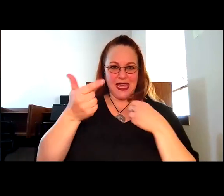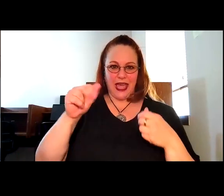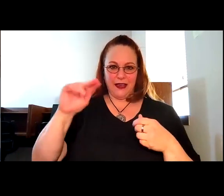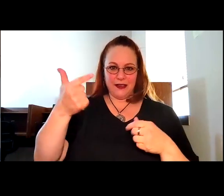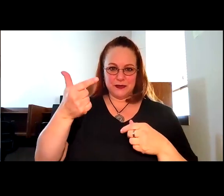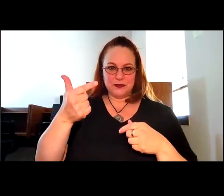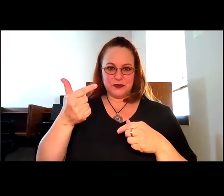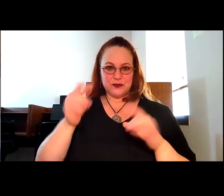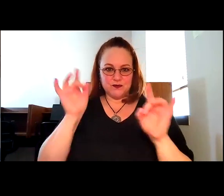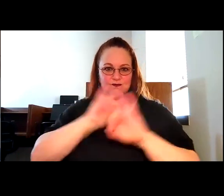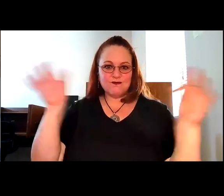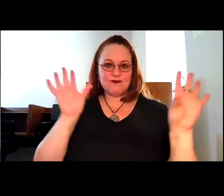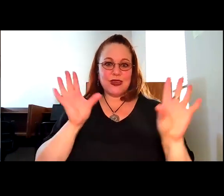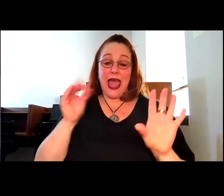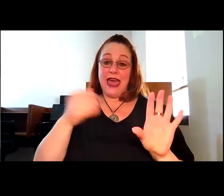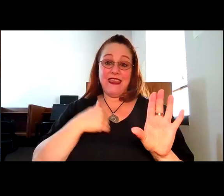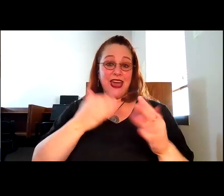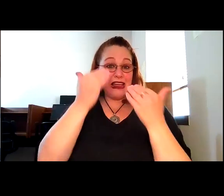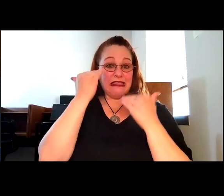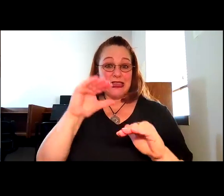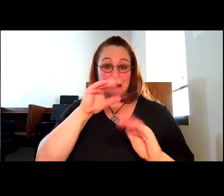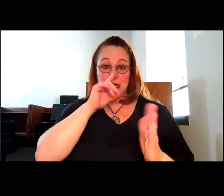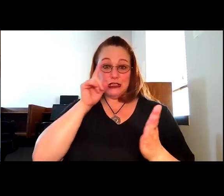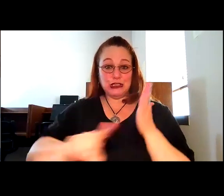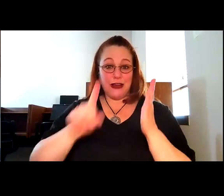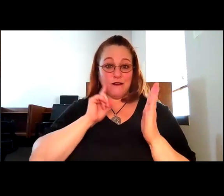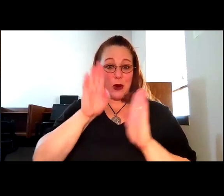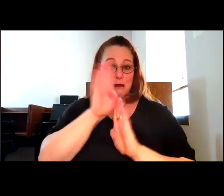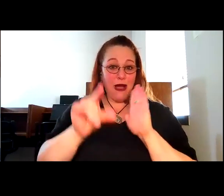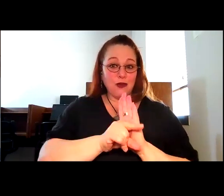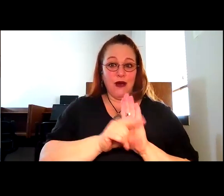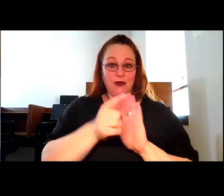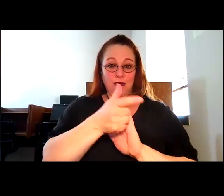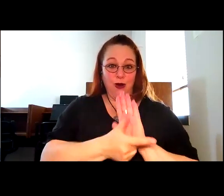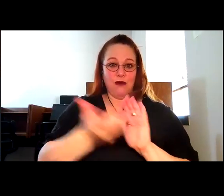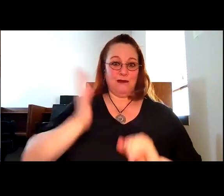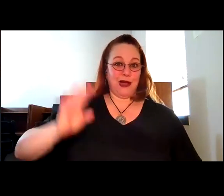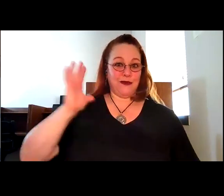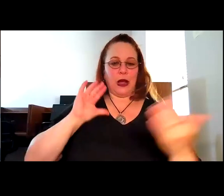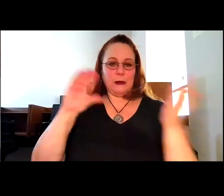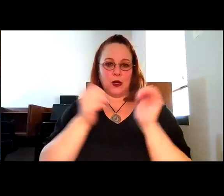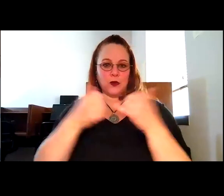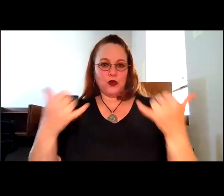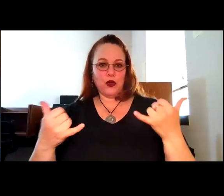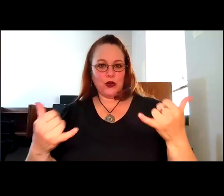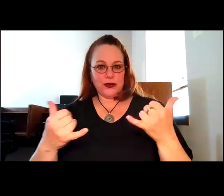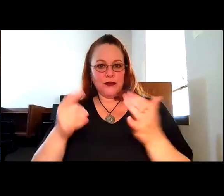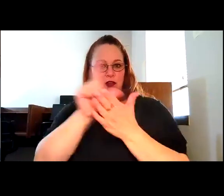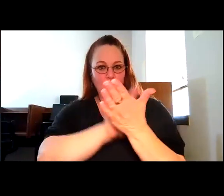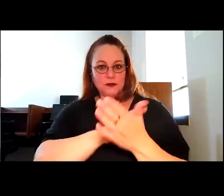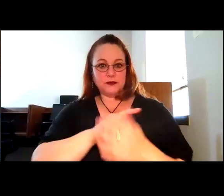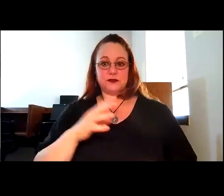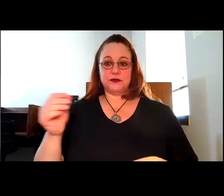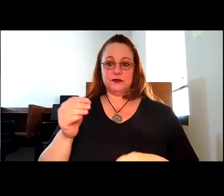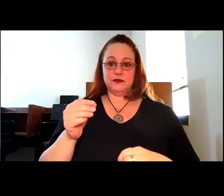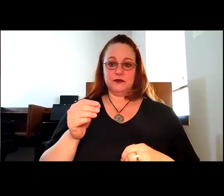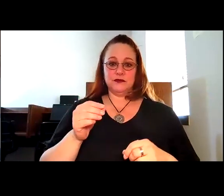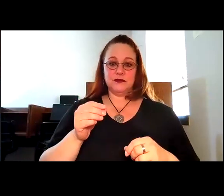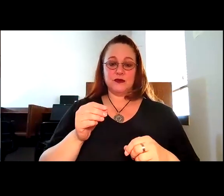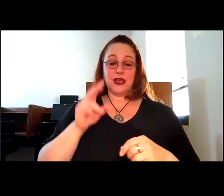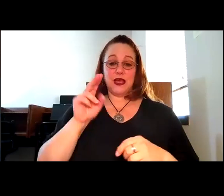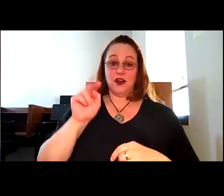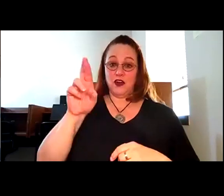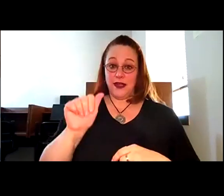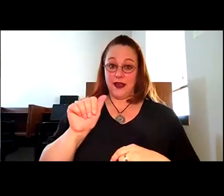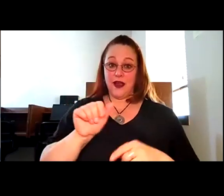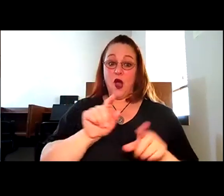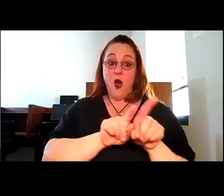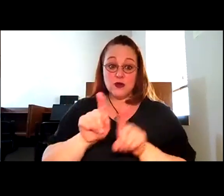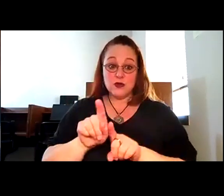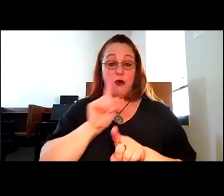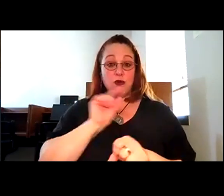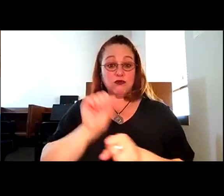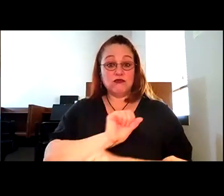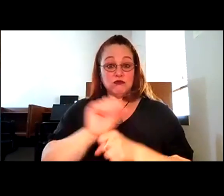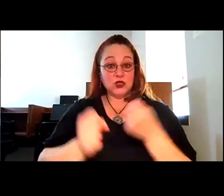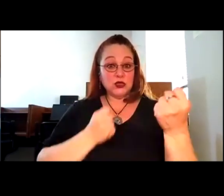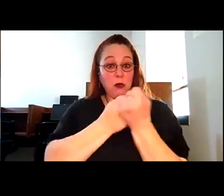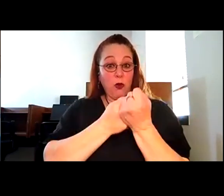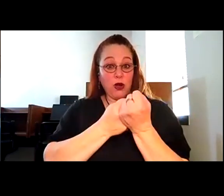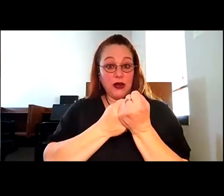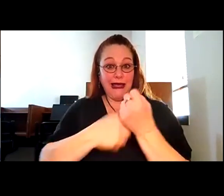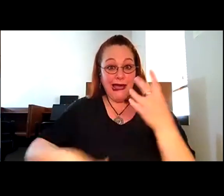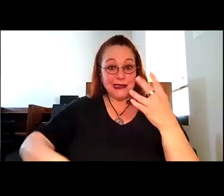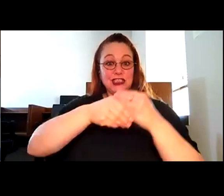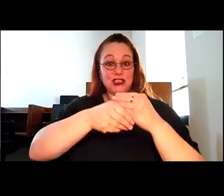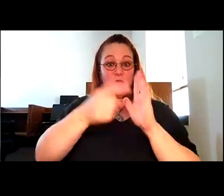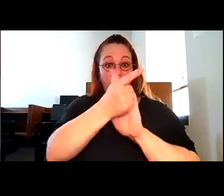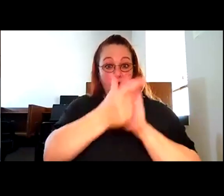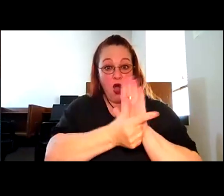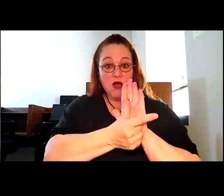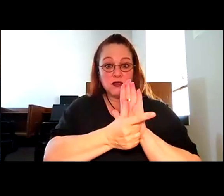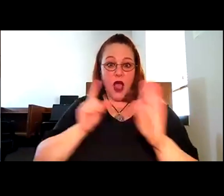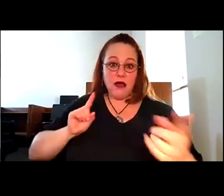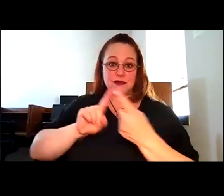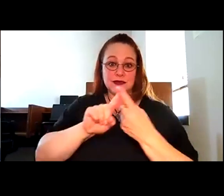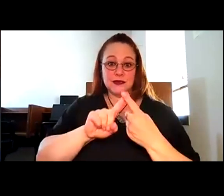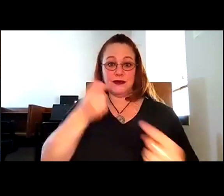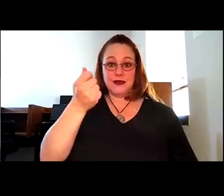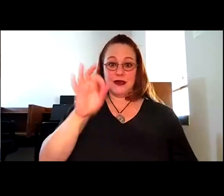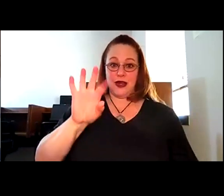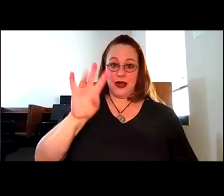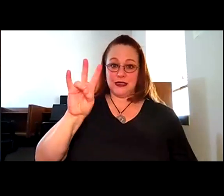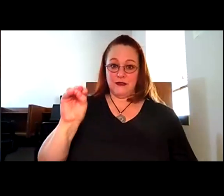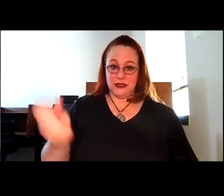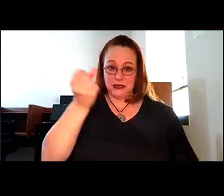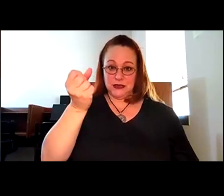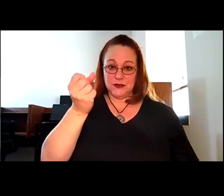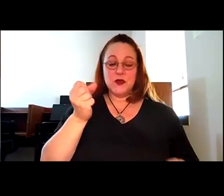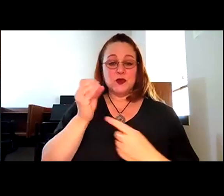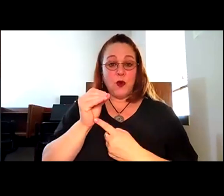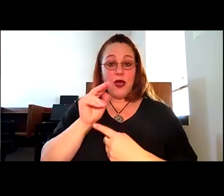Robyn Thomas: background. Check law um, which i'll talk about in a little bit with regard to current state of the law. And then they were actually supportive of additional legislation right up until the seventies. Um! So the Nra were, you know, if not the ones leading the charge. Certainly not